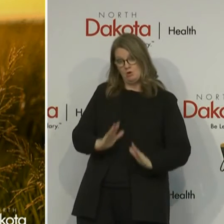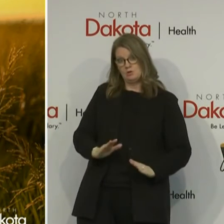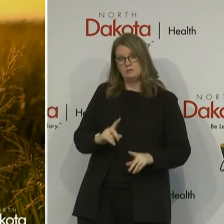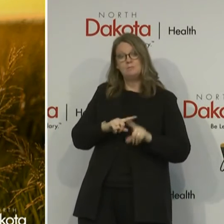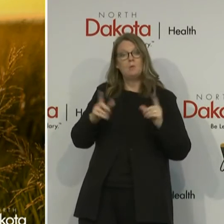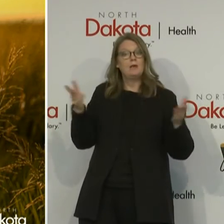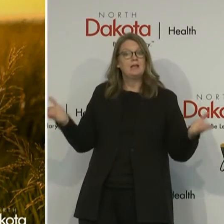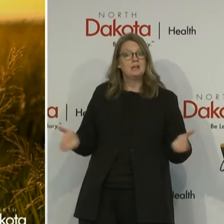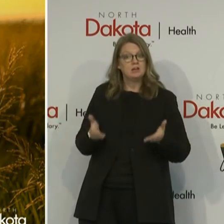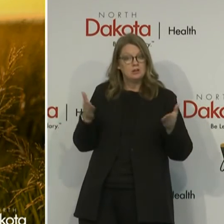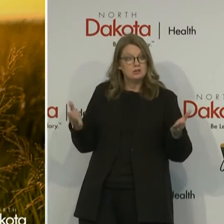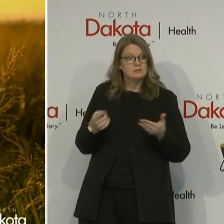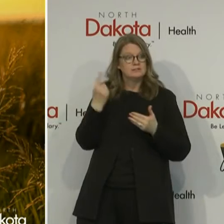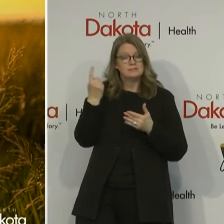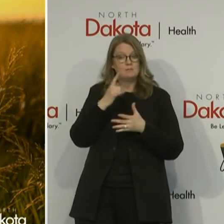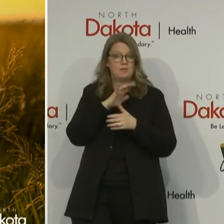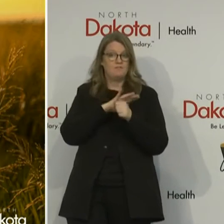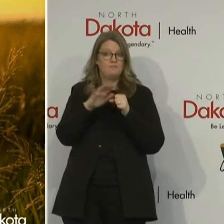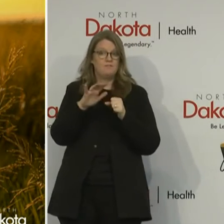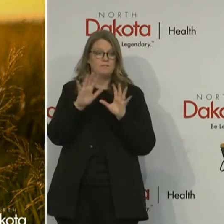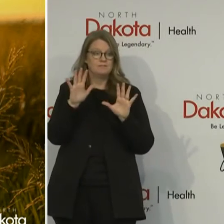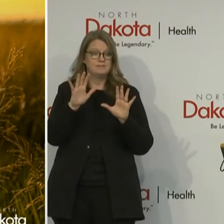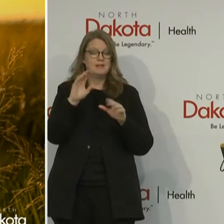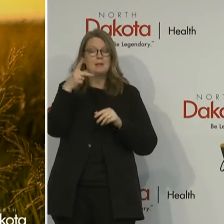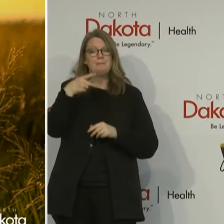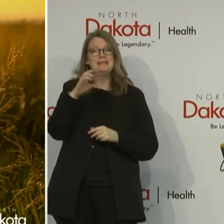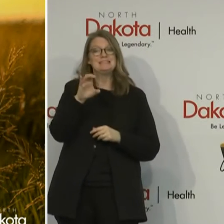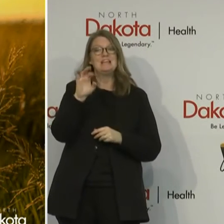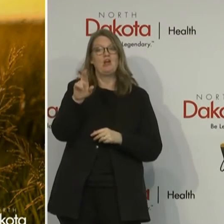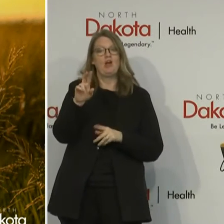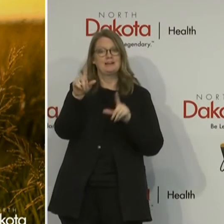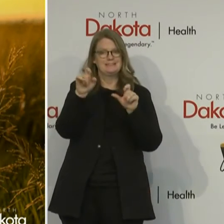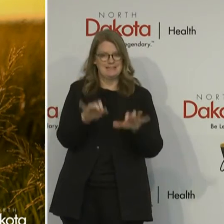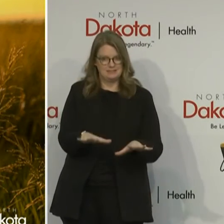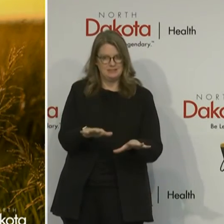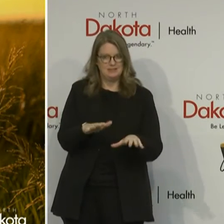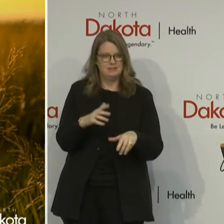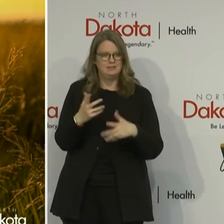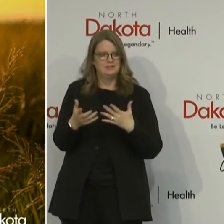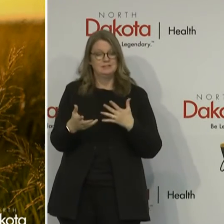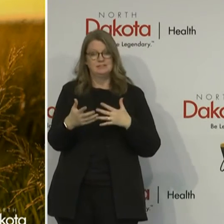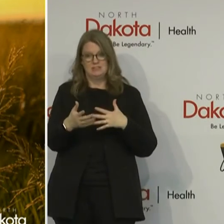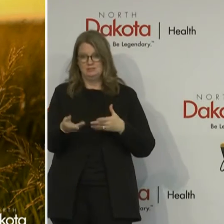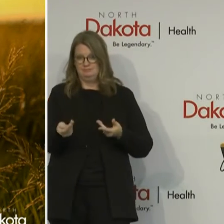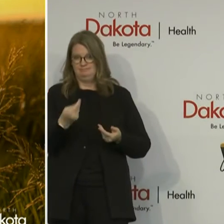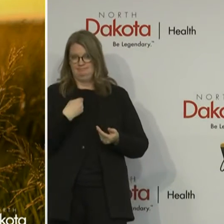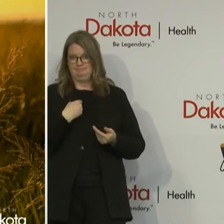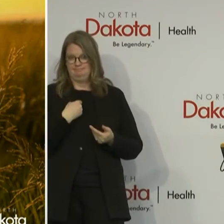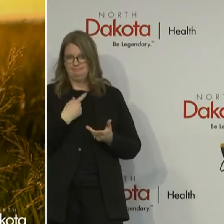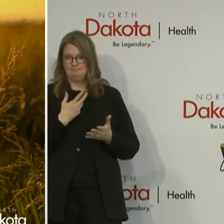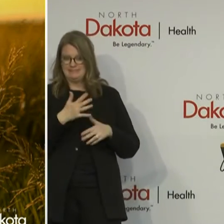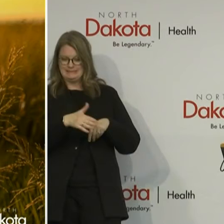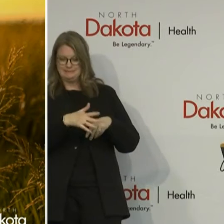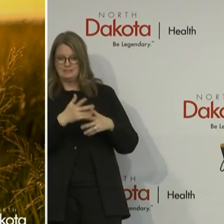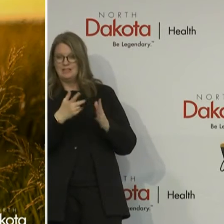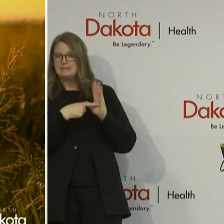THESE VARIANTS. IF THEY RECEIVE IT WE'VE BEEN RECEIVING SOME FROM SOME OF OUR PARTNERS BUT WE ENCOURAGE